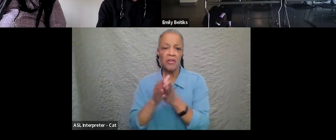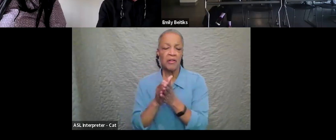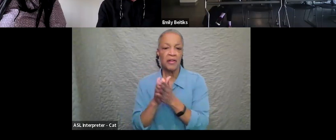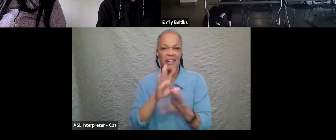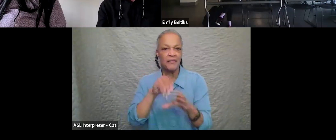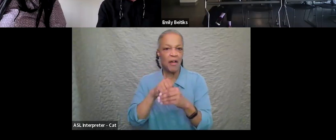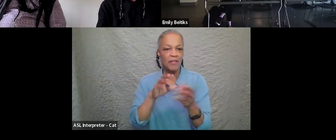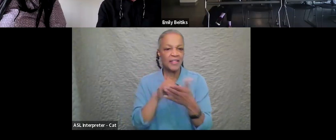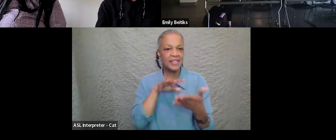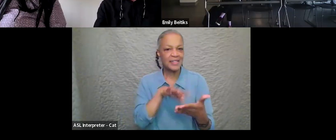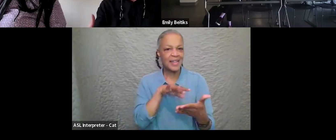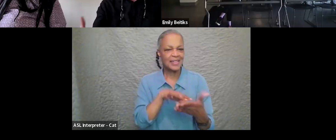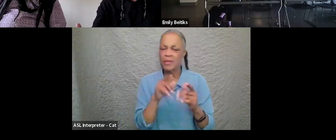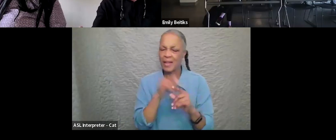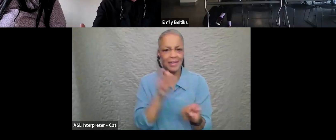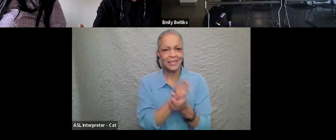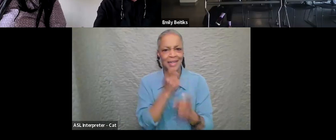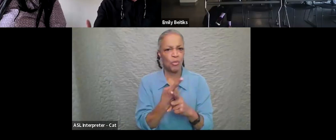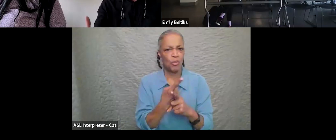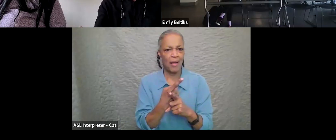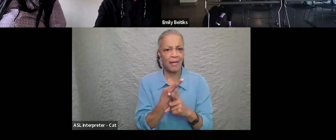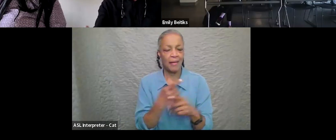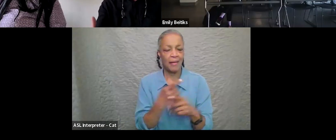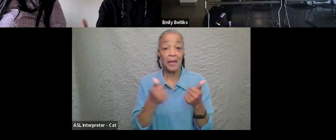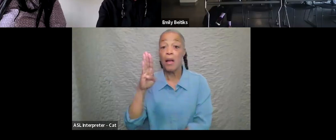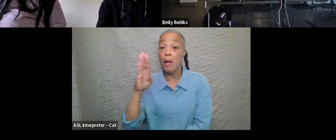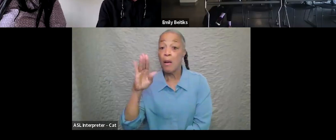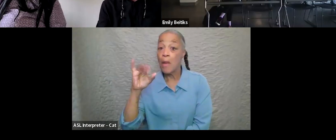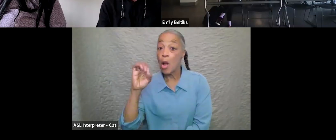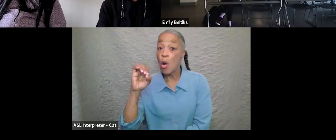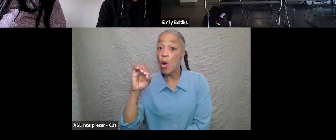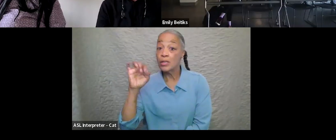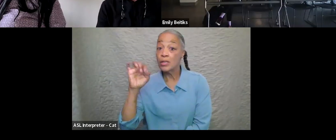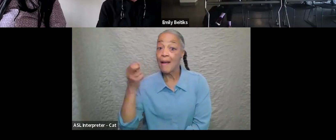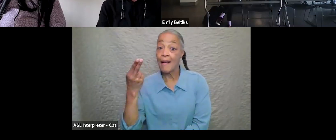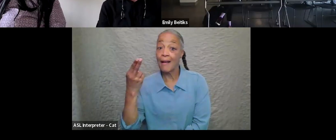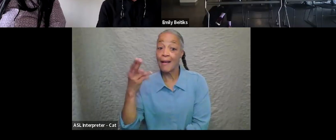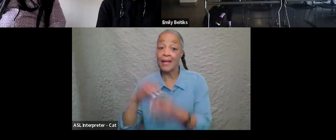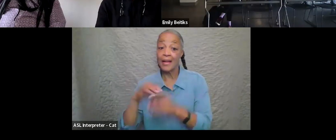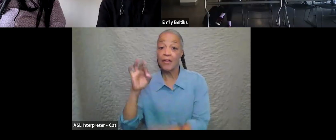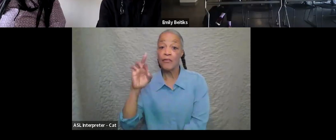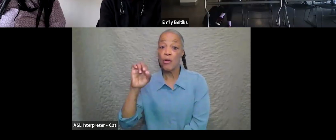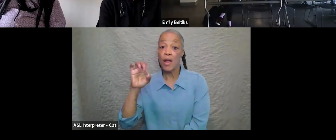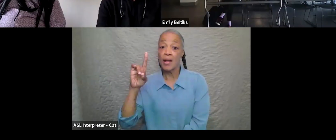Which is not quite the case because there was a big biotech interest in the Fred Hutchinson Cancer Center study.